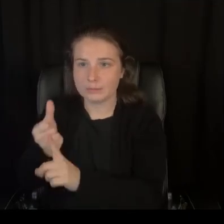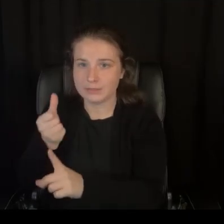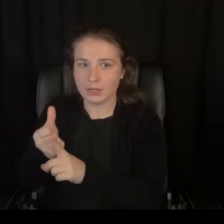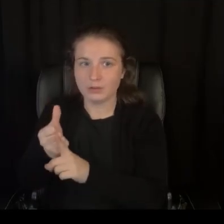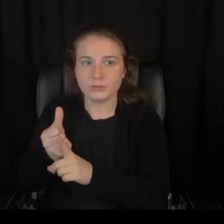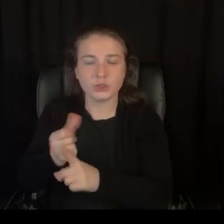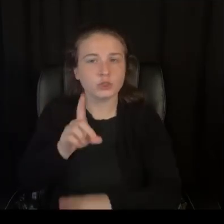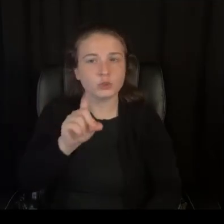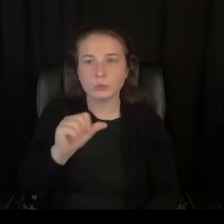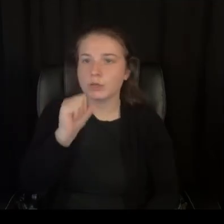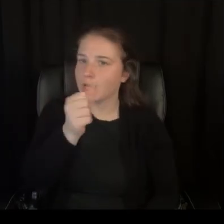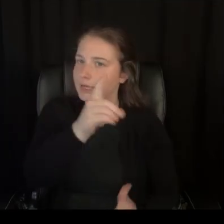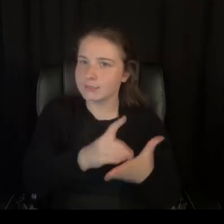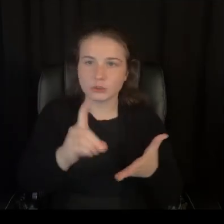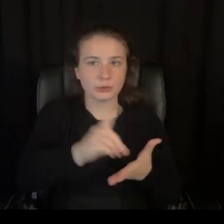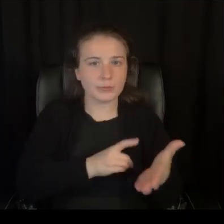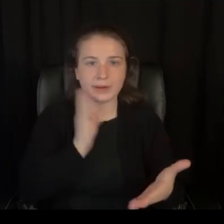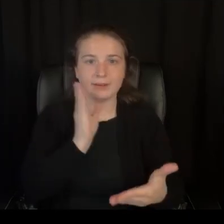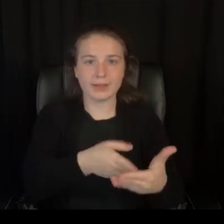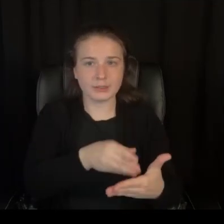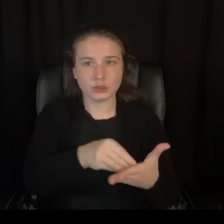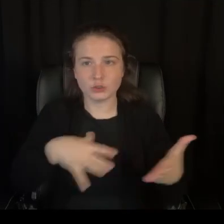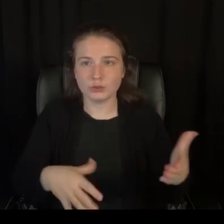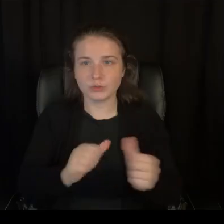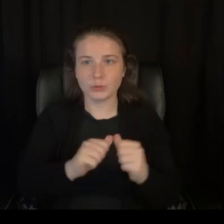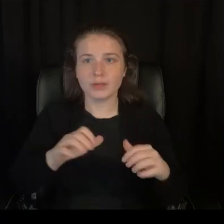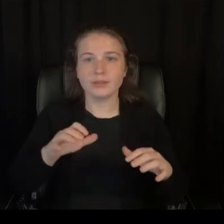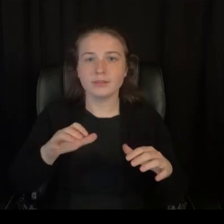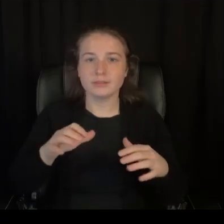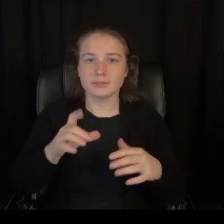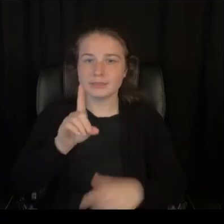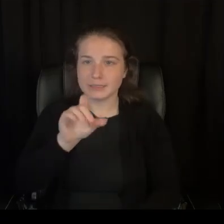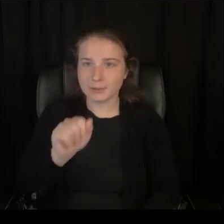Don't discriminate against students with disabilities by using restraint in